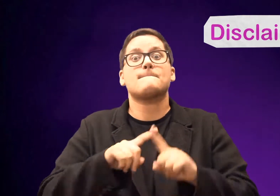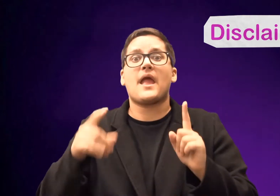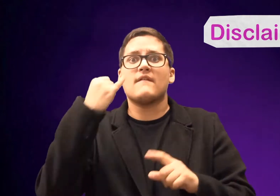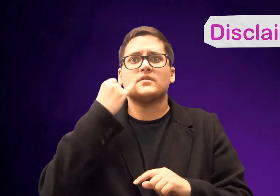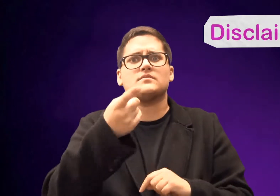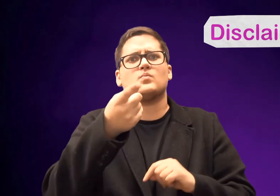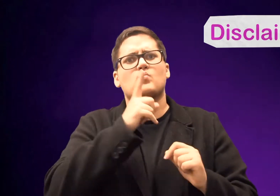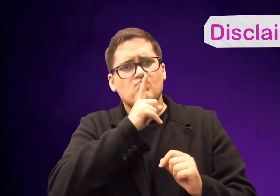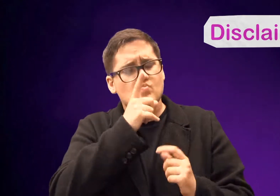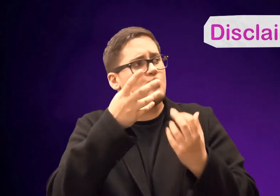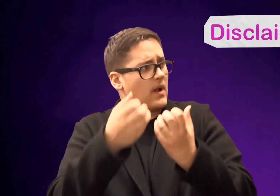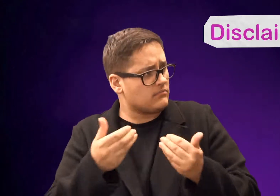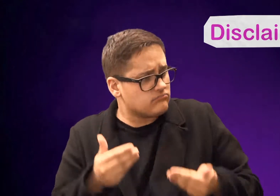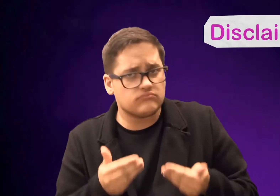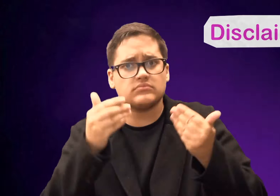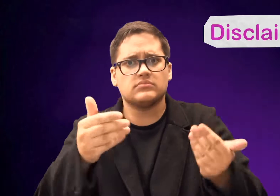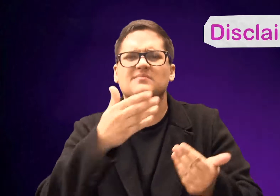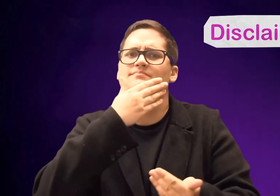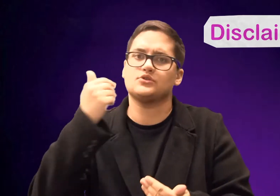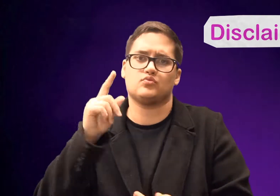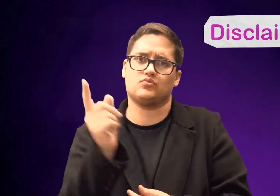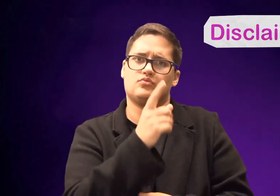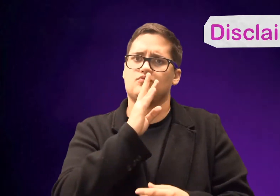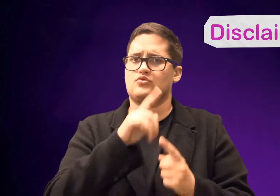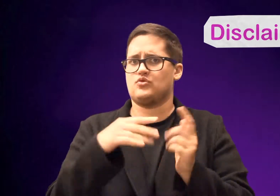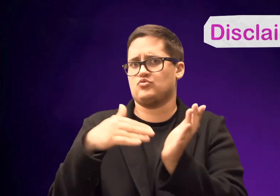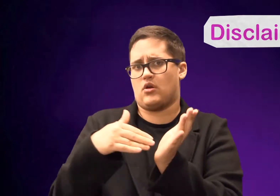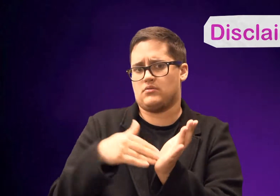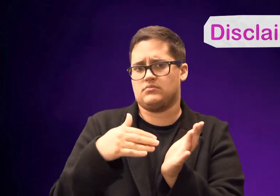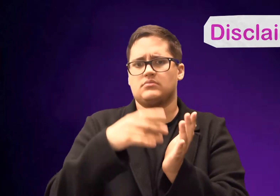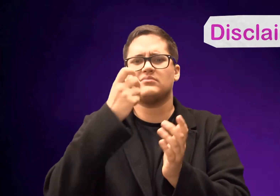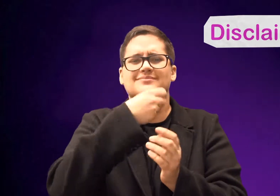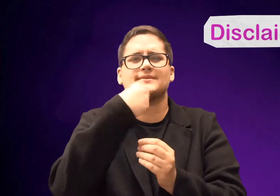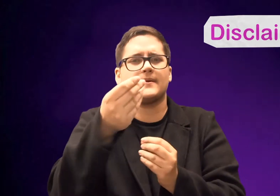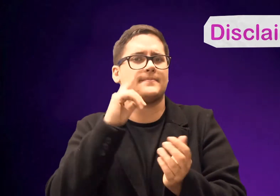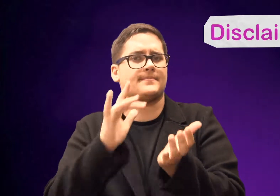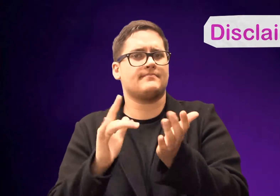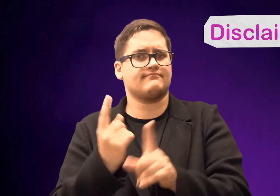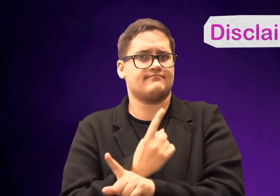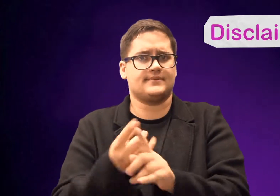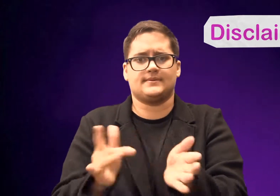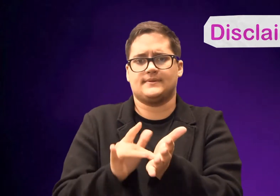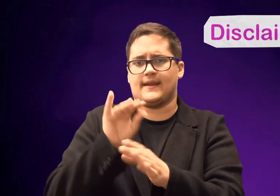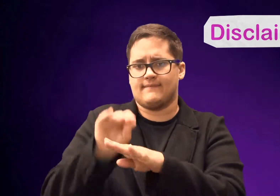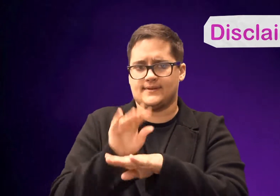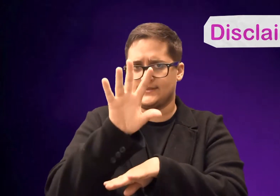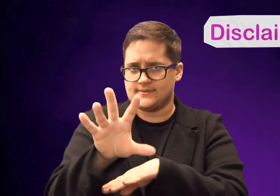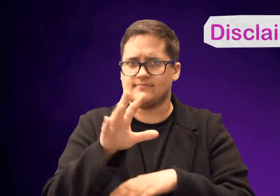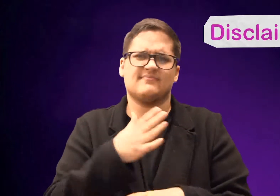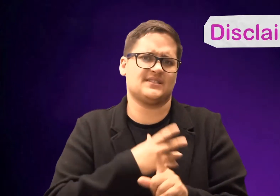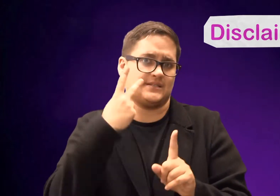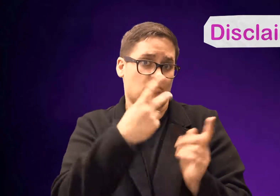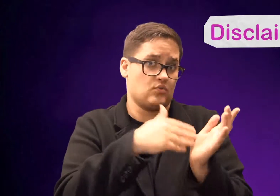So if you really want to become pregnant, it is best to go see a doctor. They'll be able to provide you appropriate medical advices.